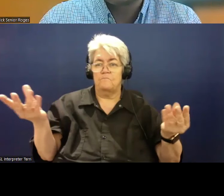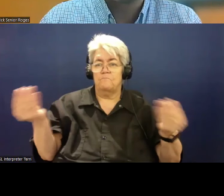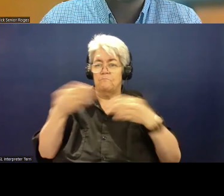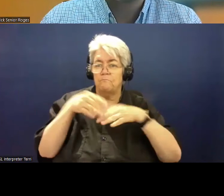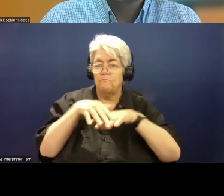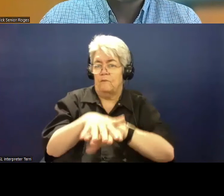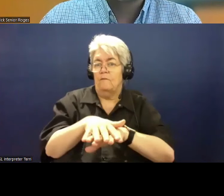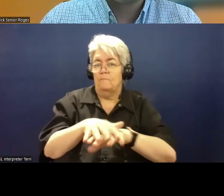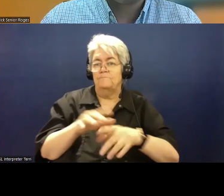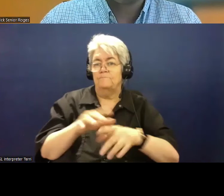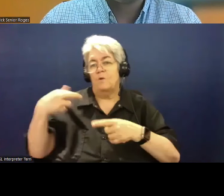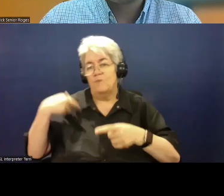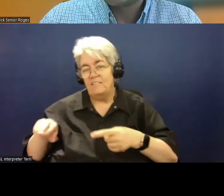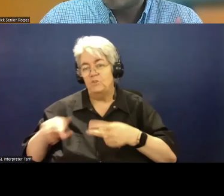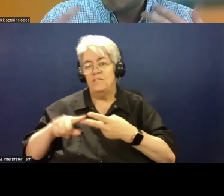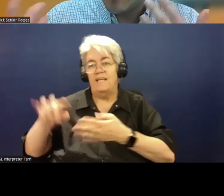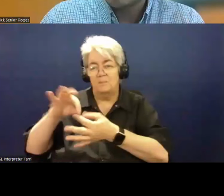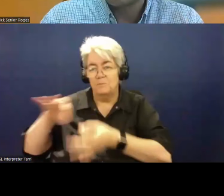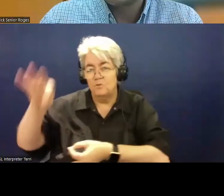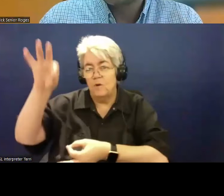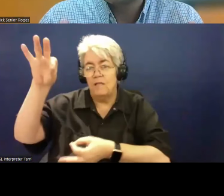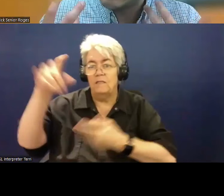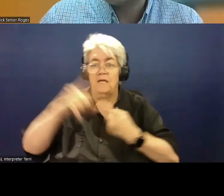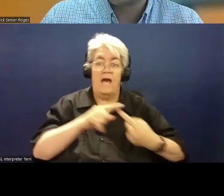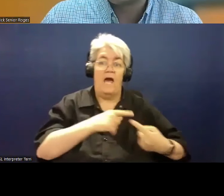SPIRITUALTY AND THAT CAN BE A PROTECTIVE